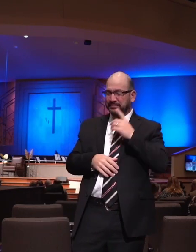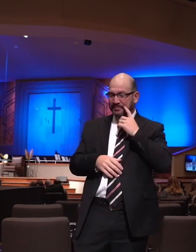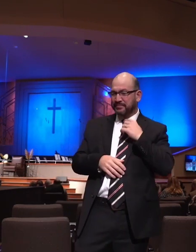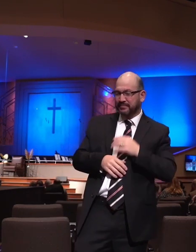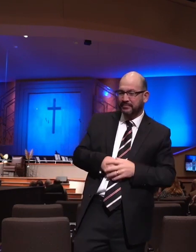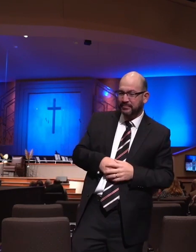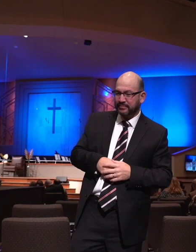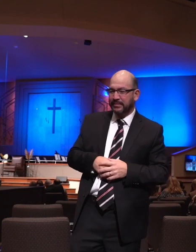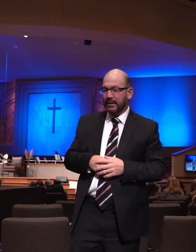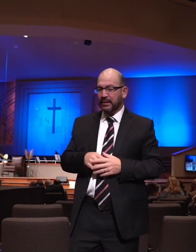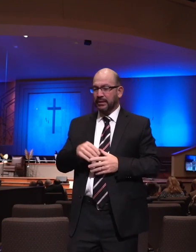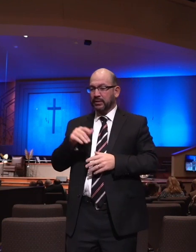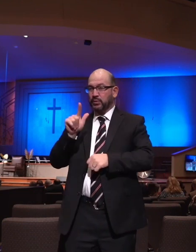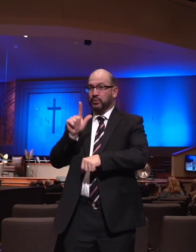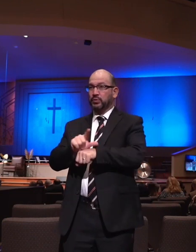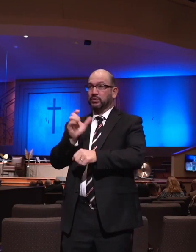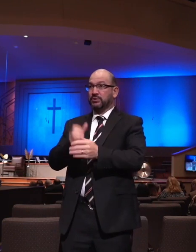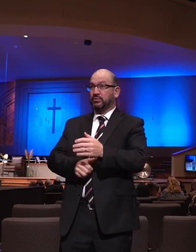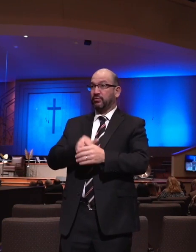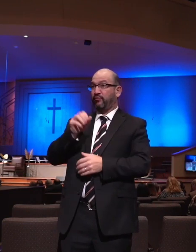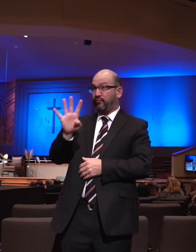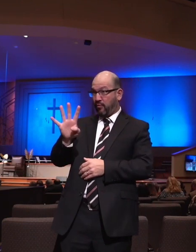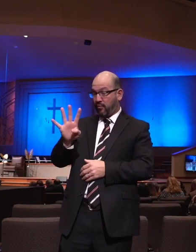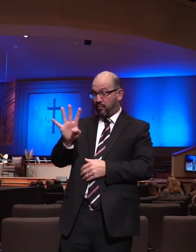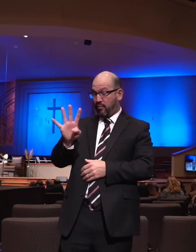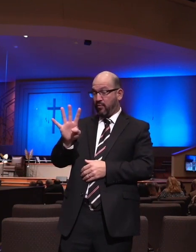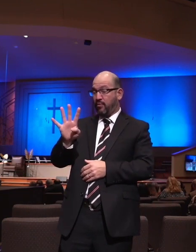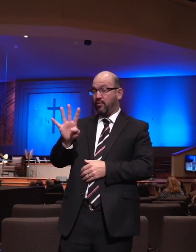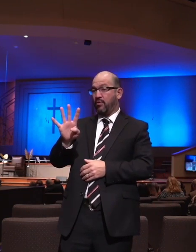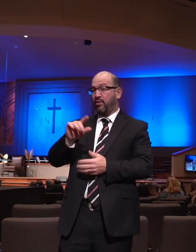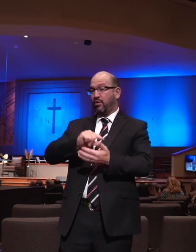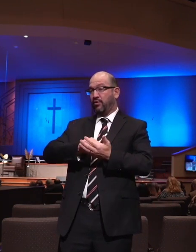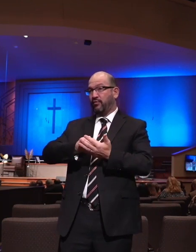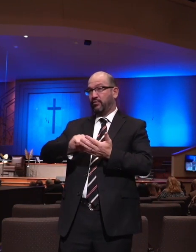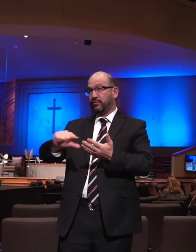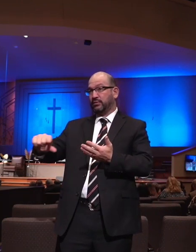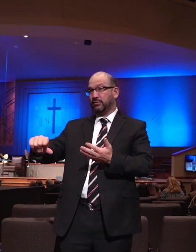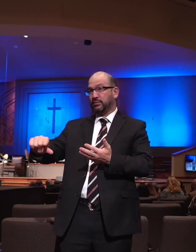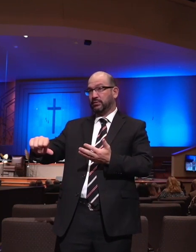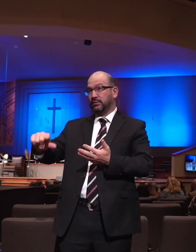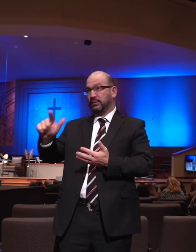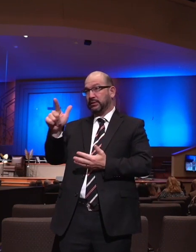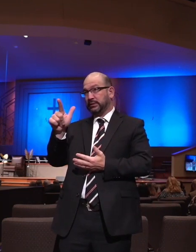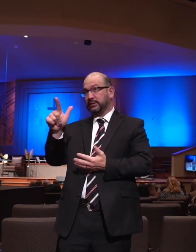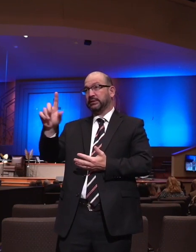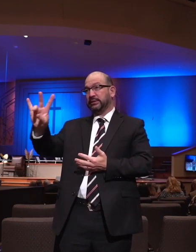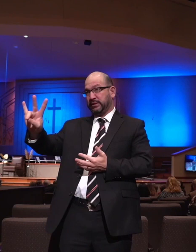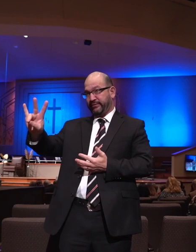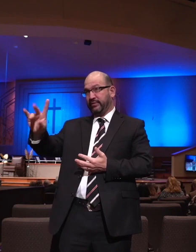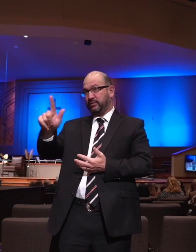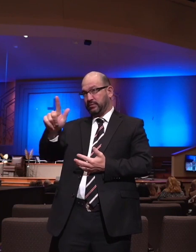Luke chapter 4 and I want you to look real quickly at verse number 27